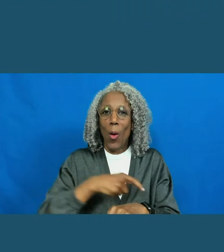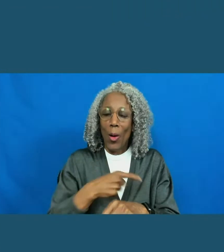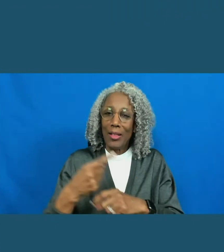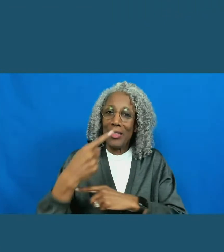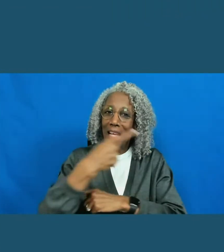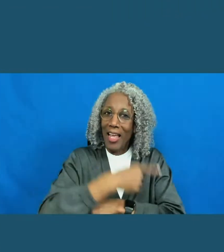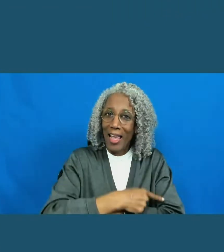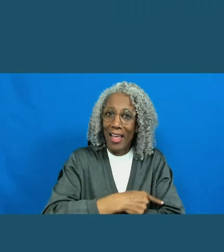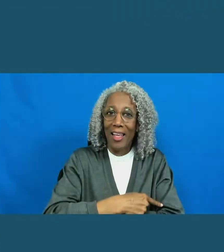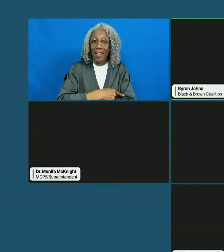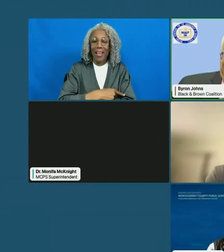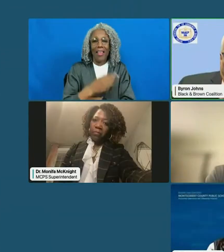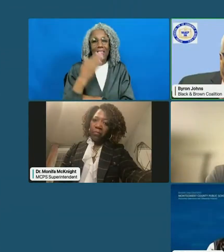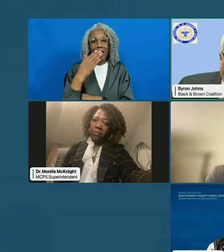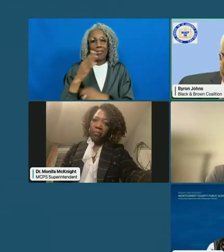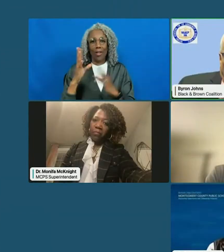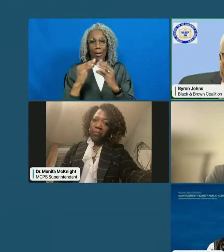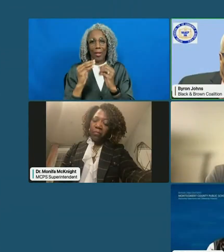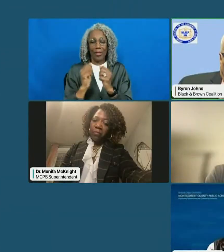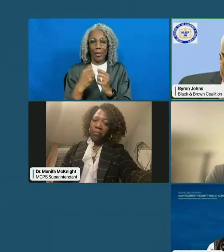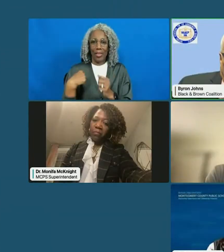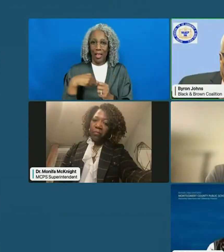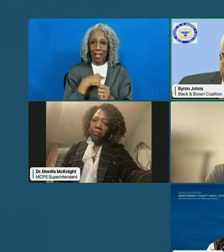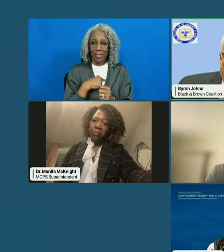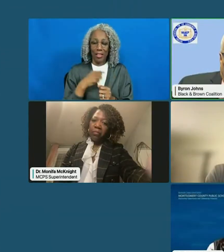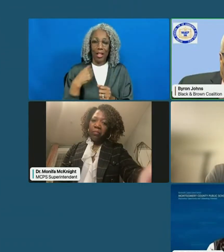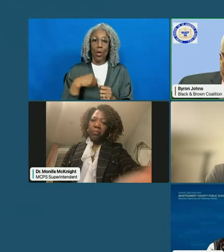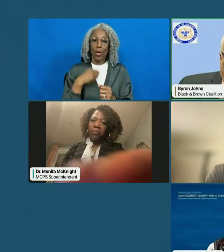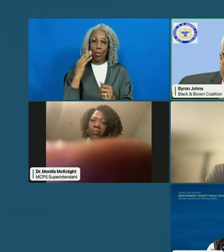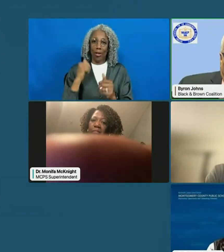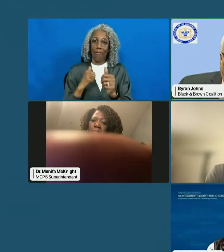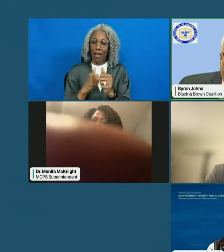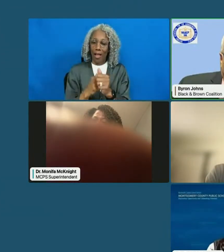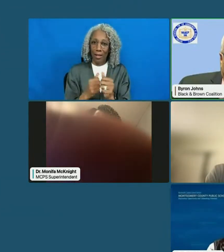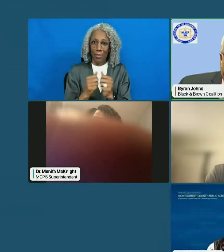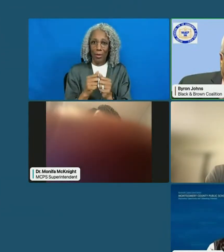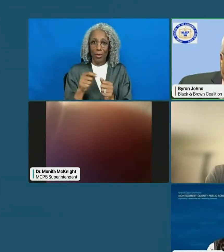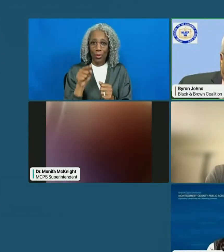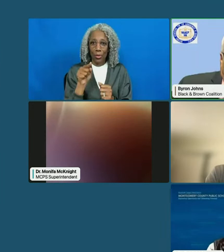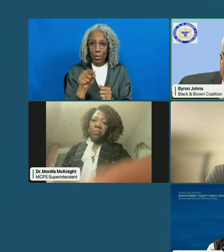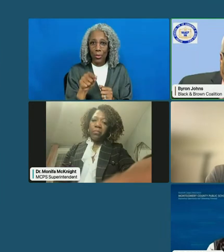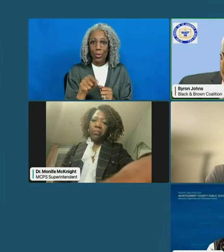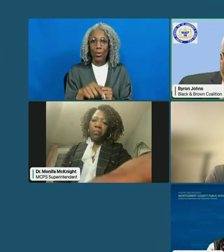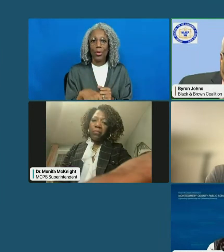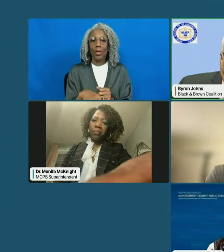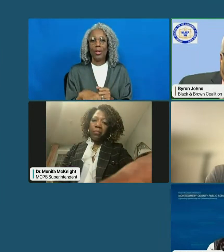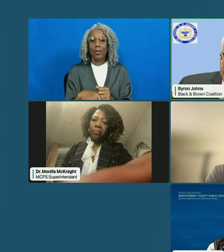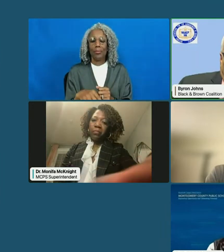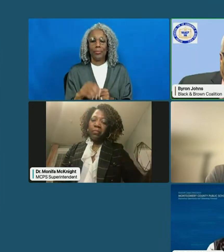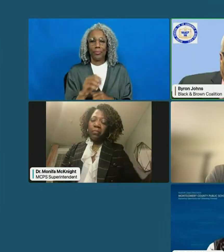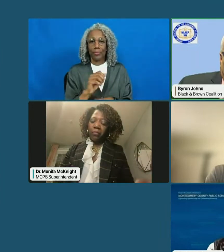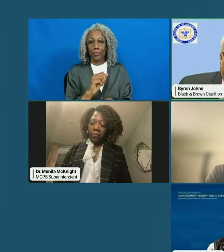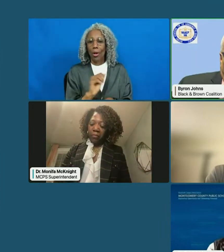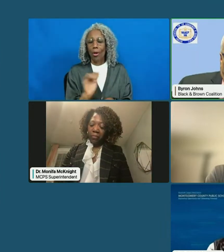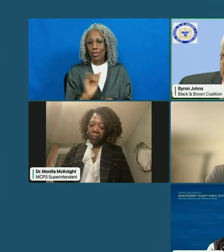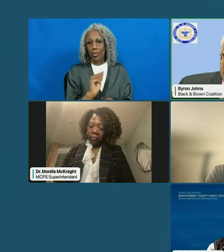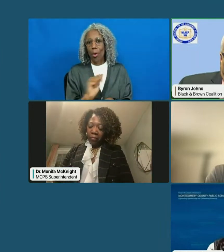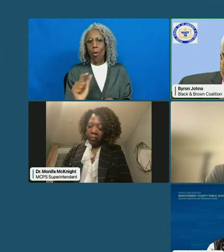Thank you for a long, a long day and for hanging in with us, and